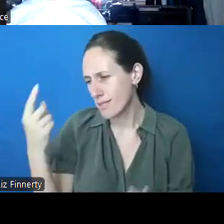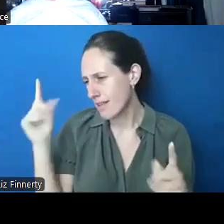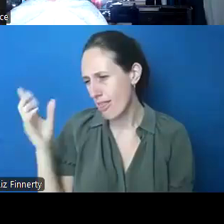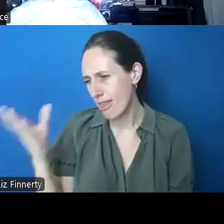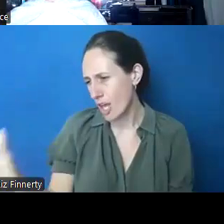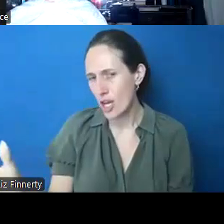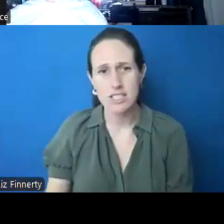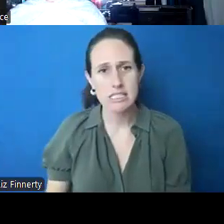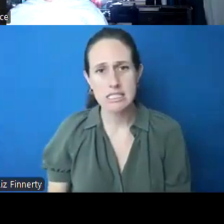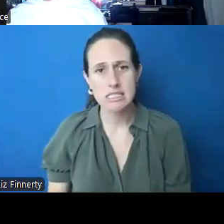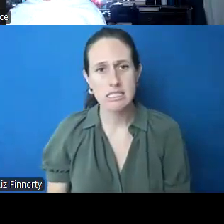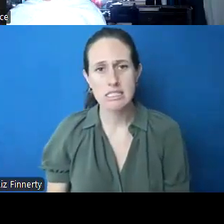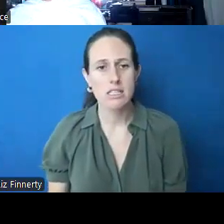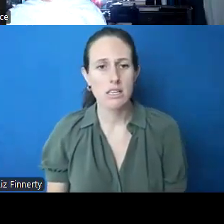disability. I went to college. I completed college. It tock me